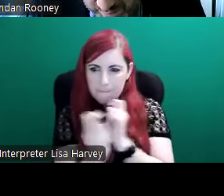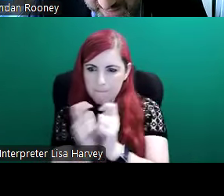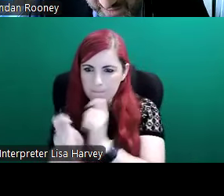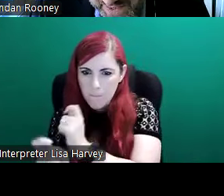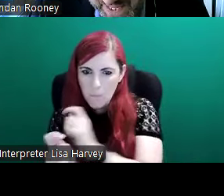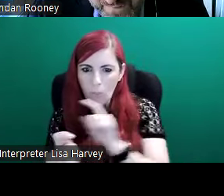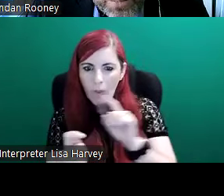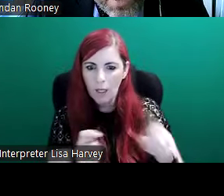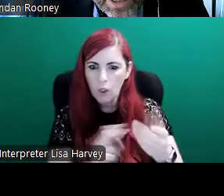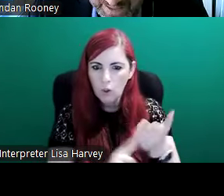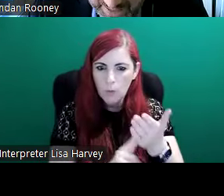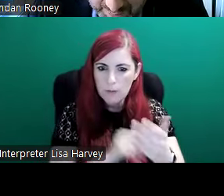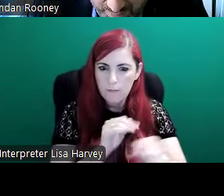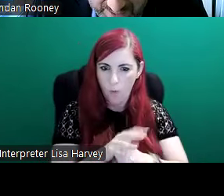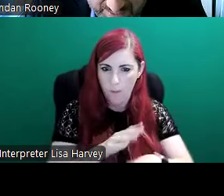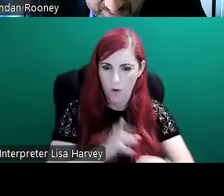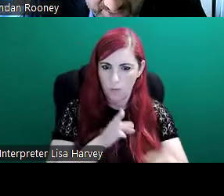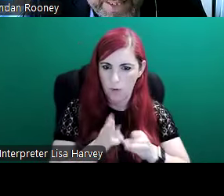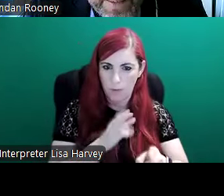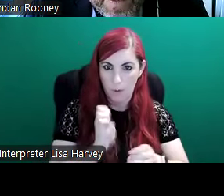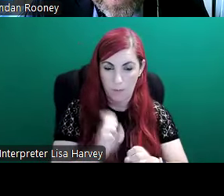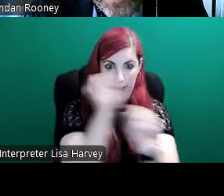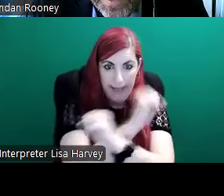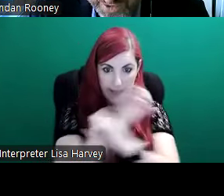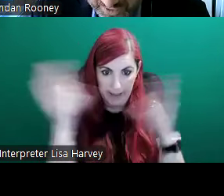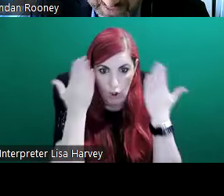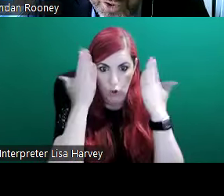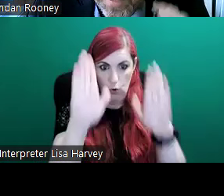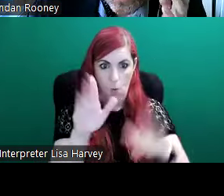purposes was never more clearly expressed than in this dressing screen that you see